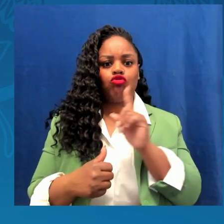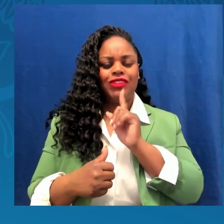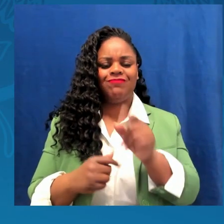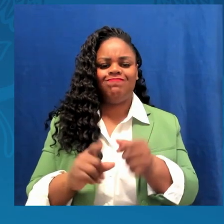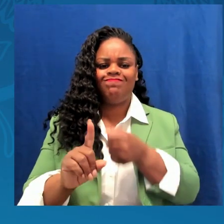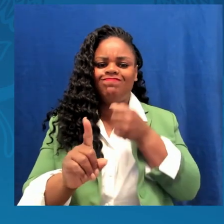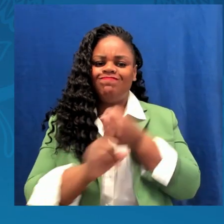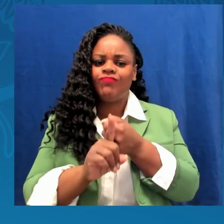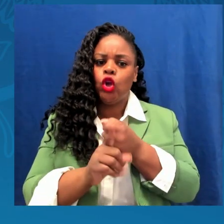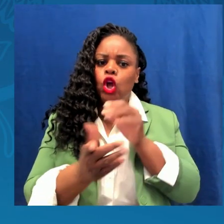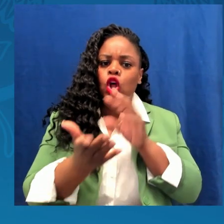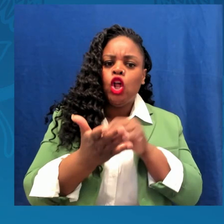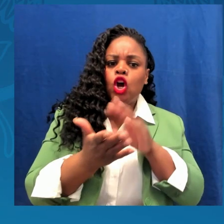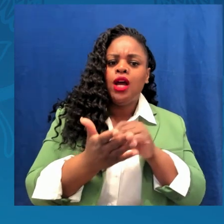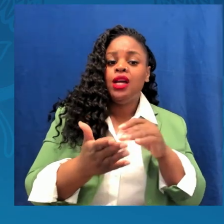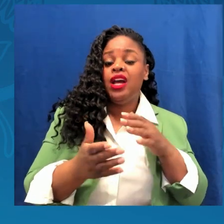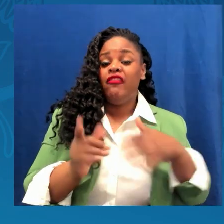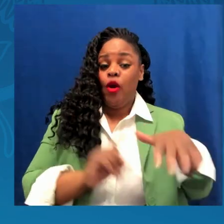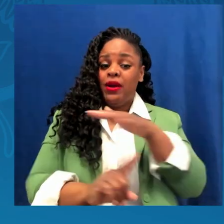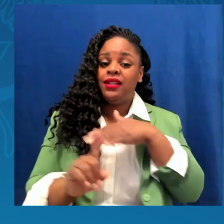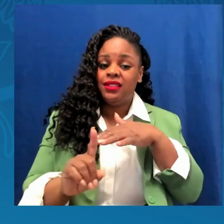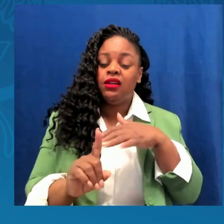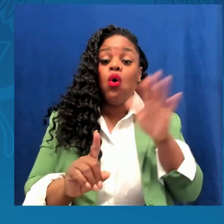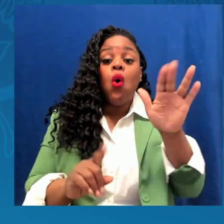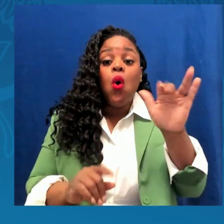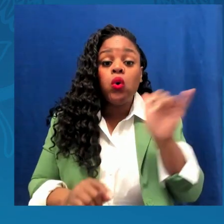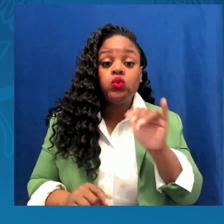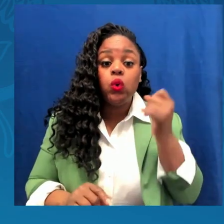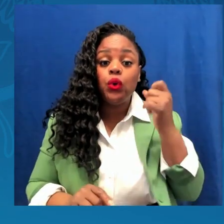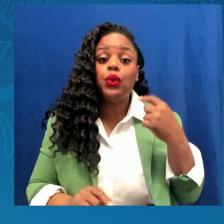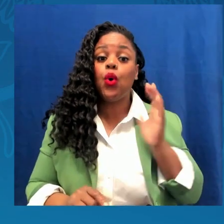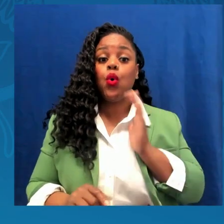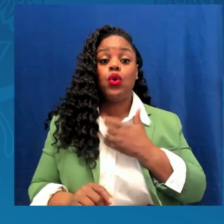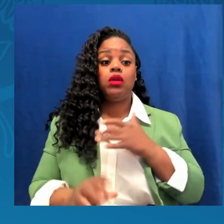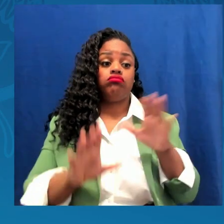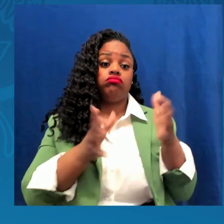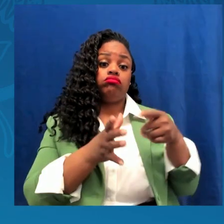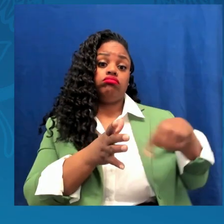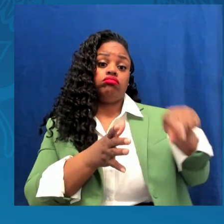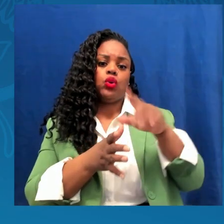In addition, our administration is releasing a resource guide for colleges and universities